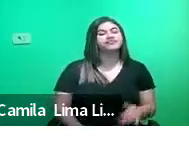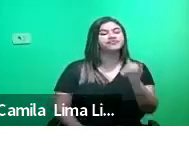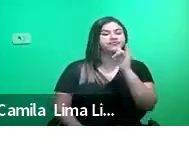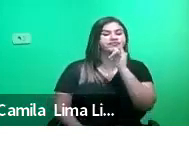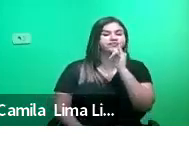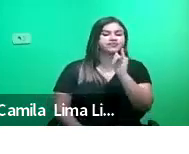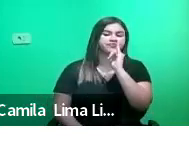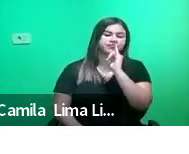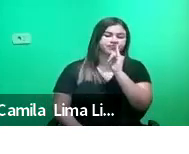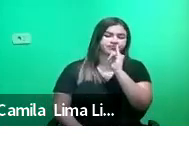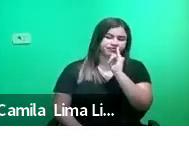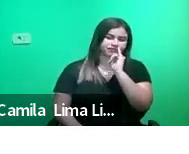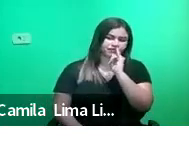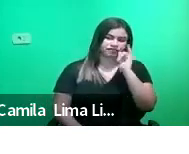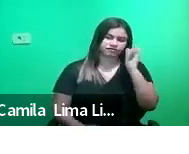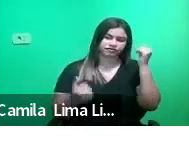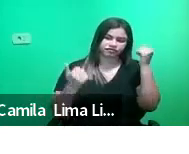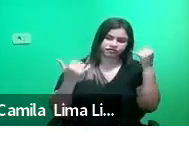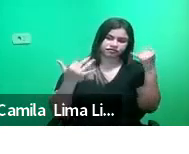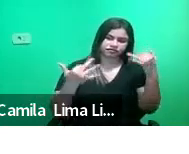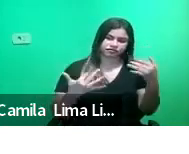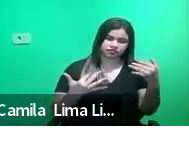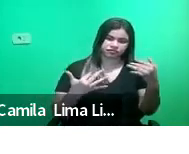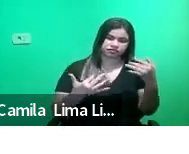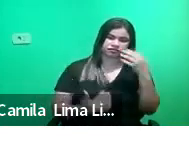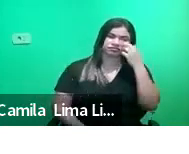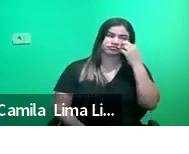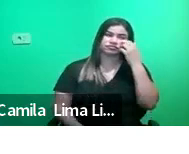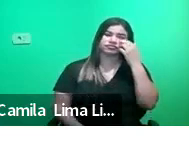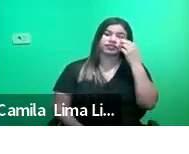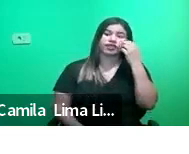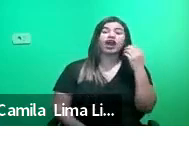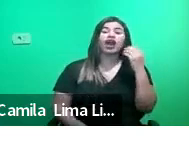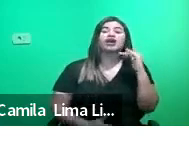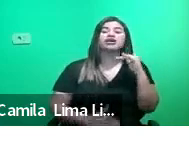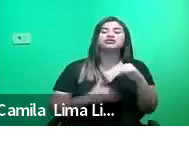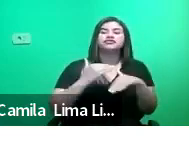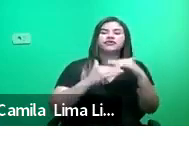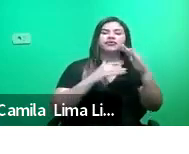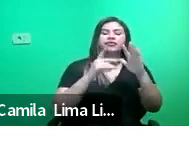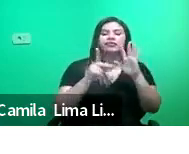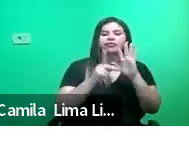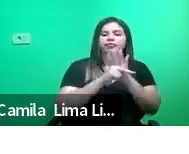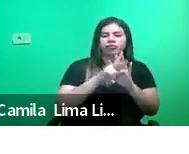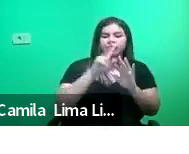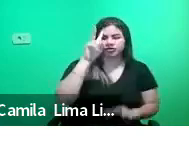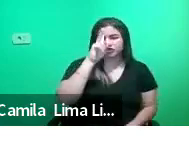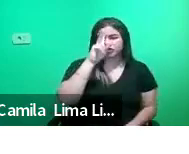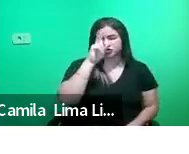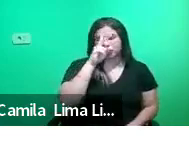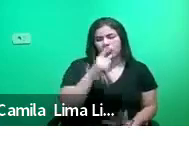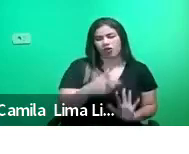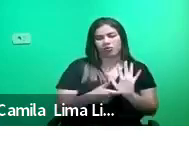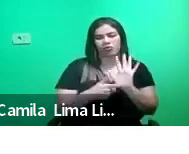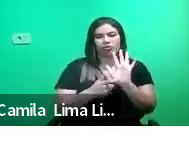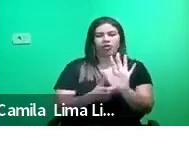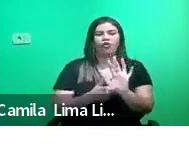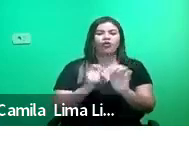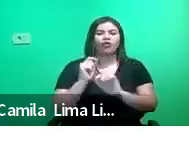this because he's going to says look says look at the history of the development of the pointing gesture, as we should see. He says he plays an exceptionally